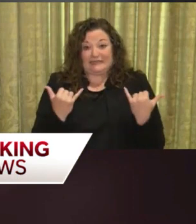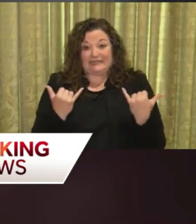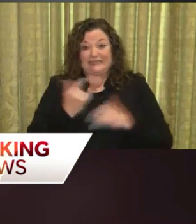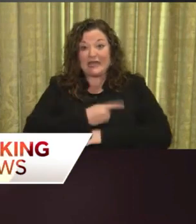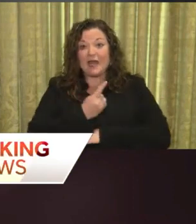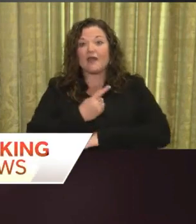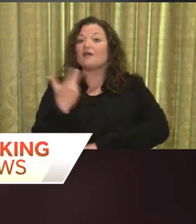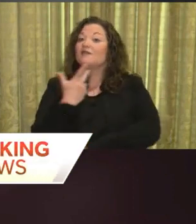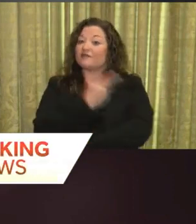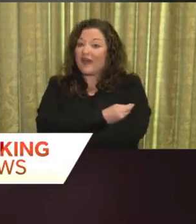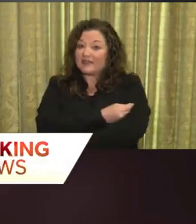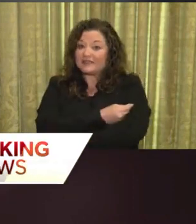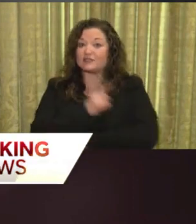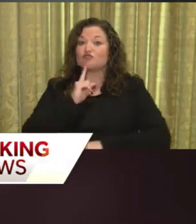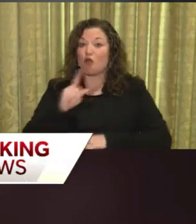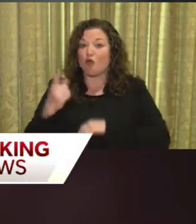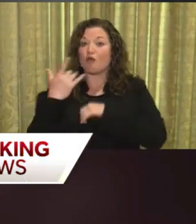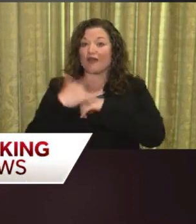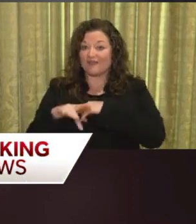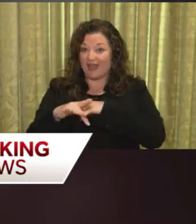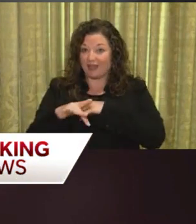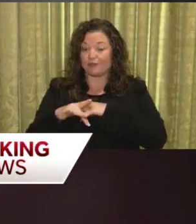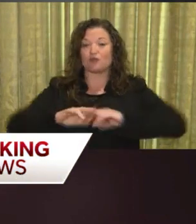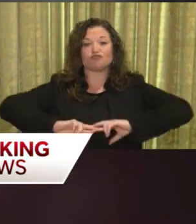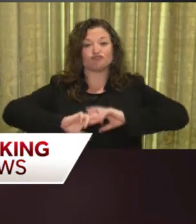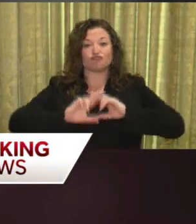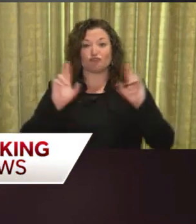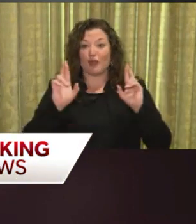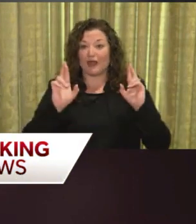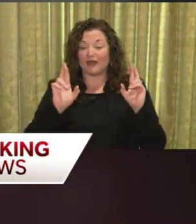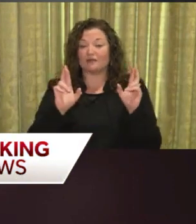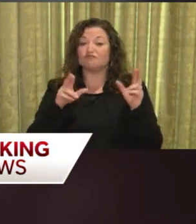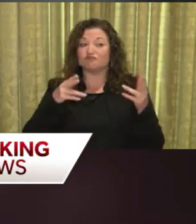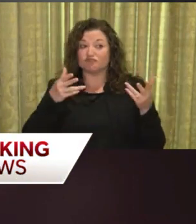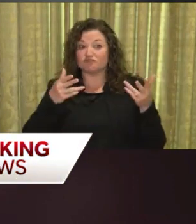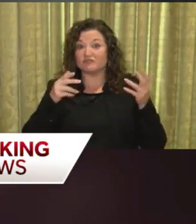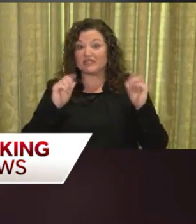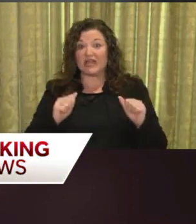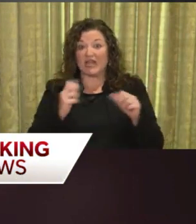HOSPITALIZATIONS OBVIOLYUS TELLS E THSTORY FOR TODAY.